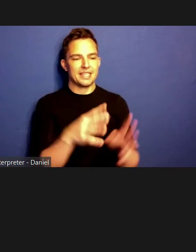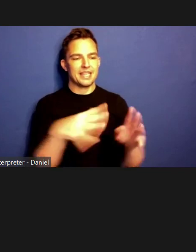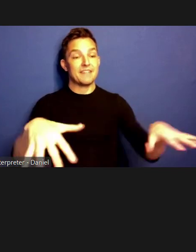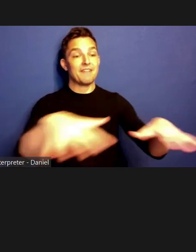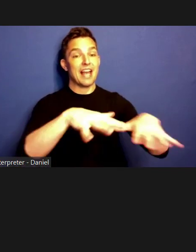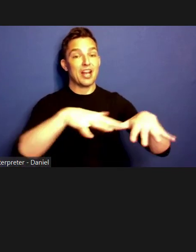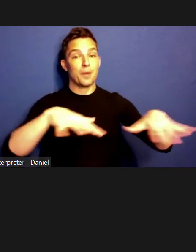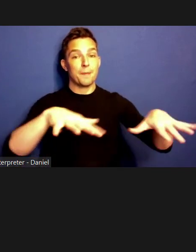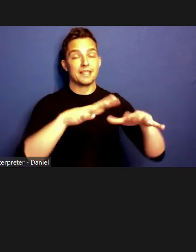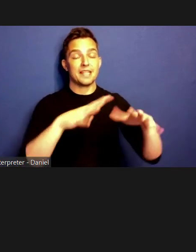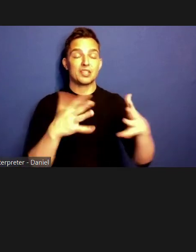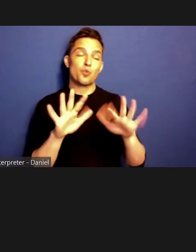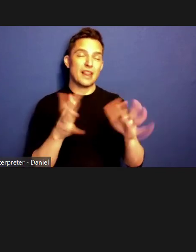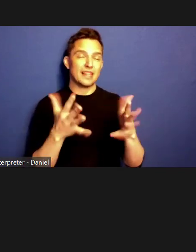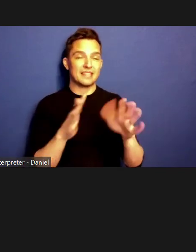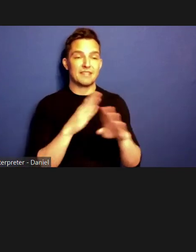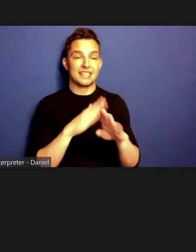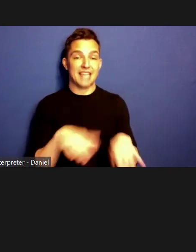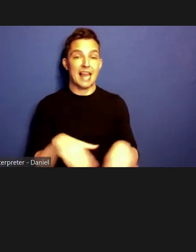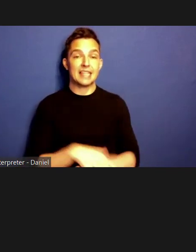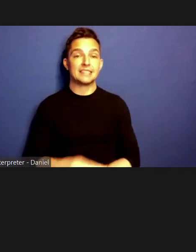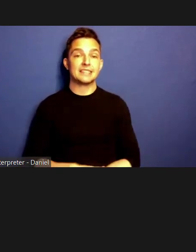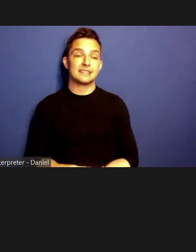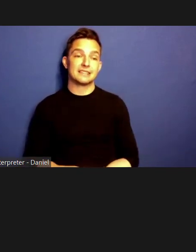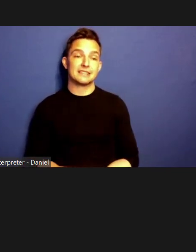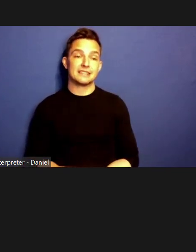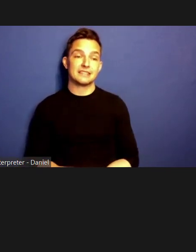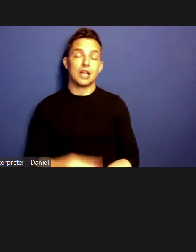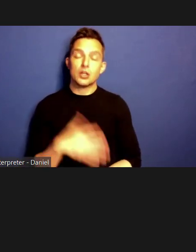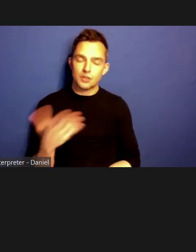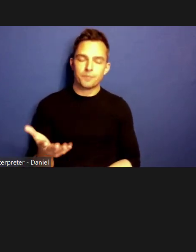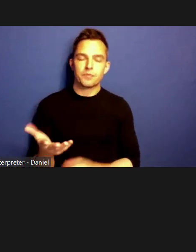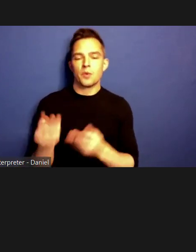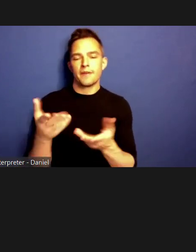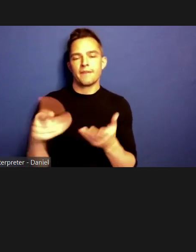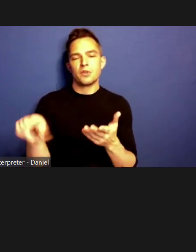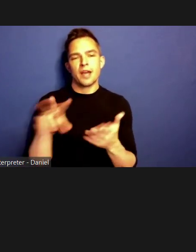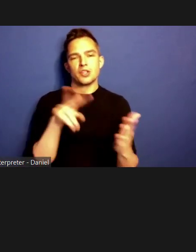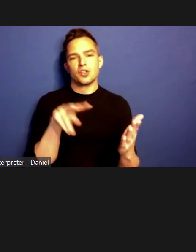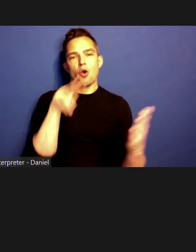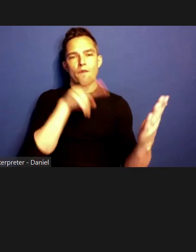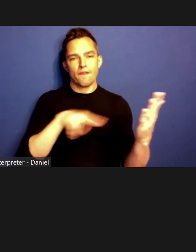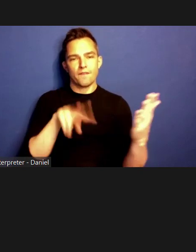silent. So, we've given you an overrue of the two methods, regardless of